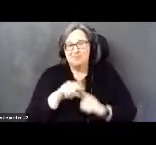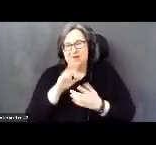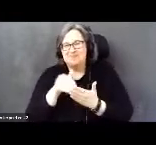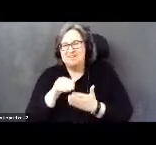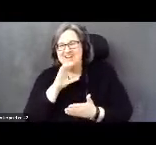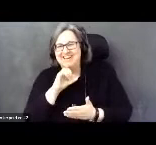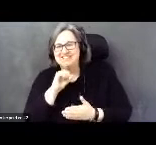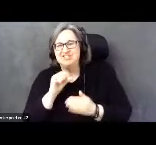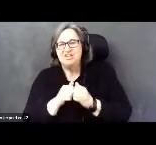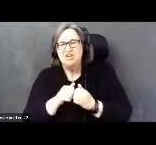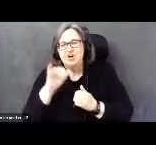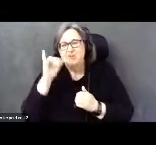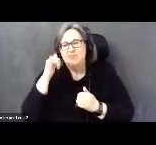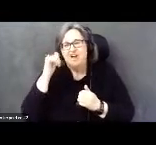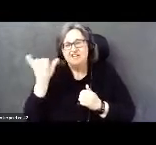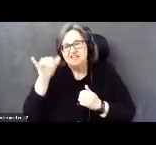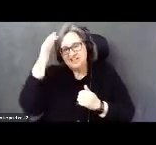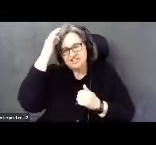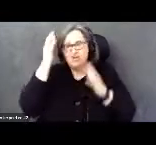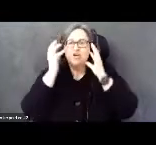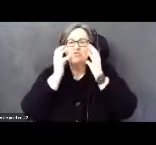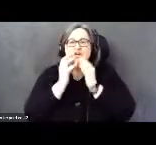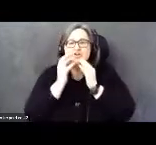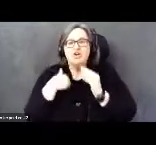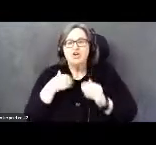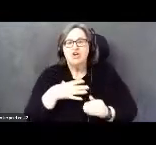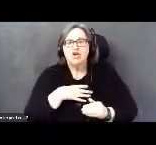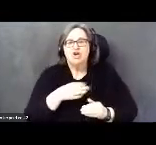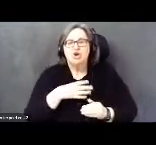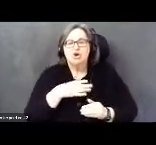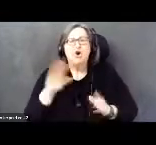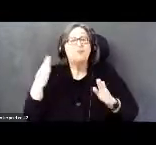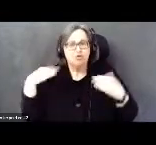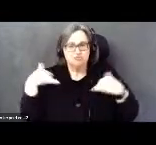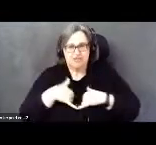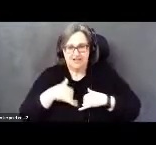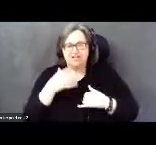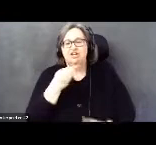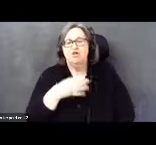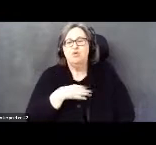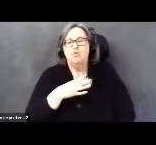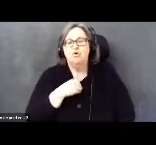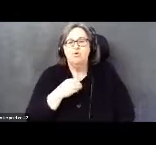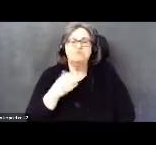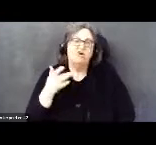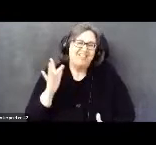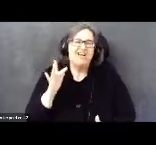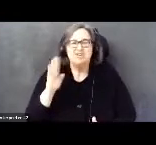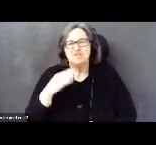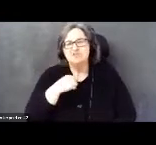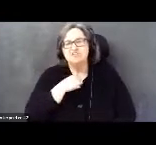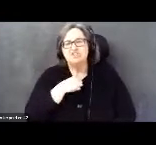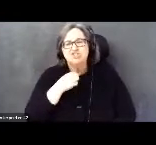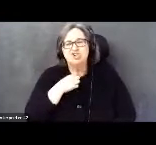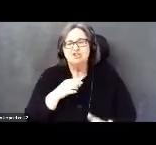with blondish hair and beard wearing a blue suit jacket and light blue shirt in a guest